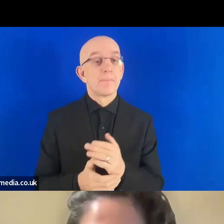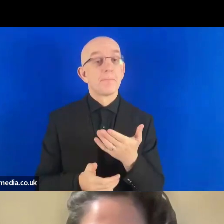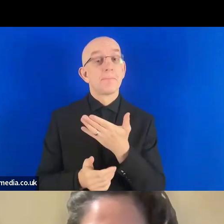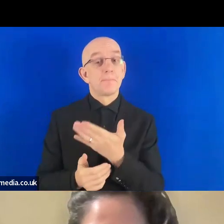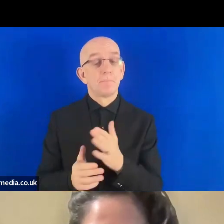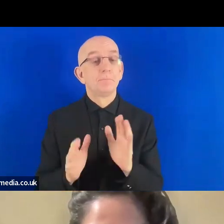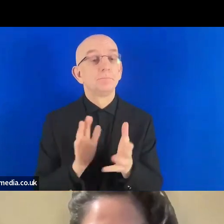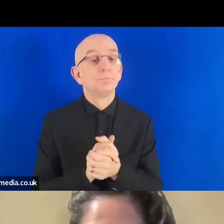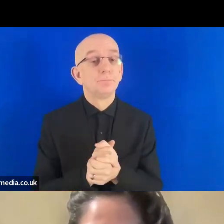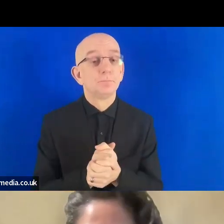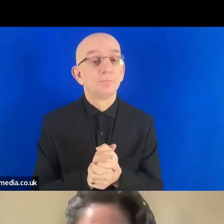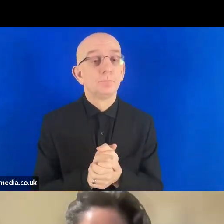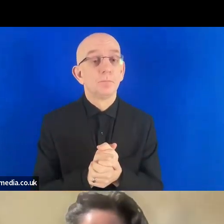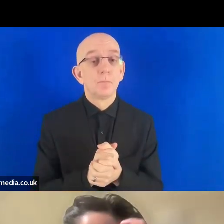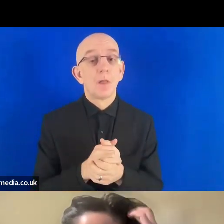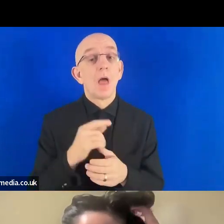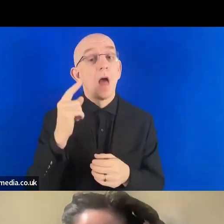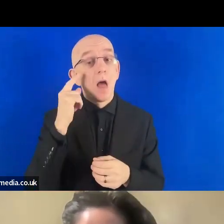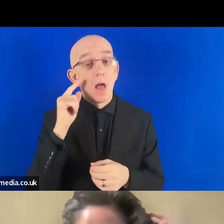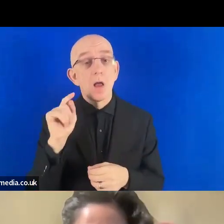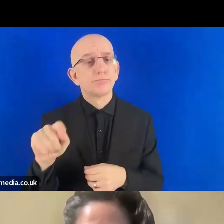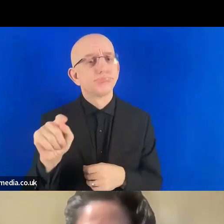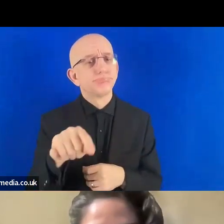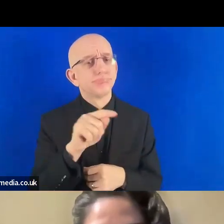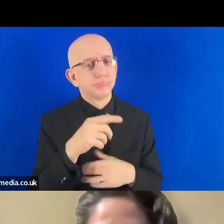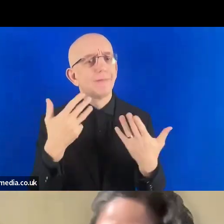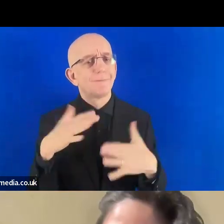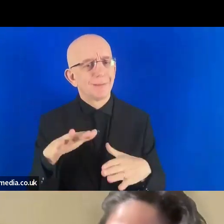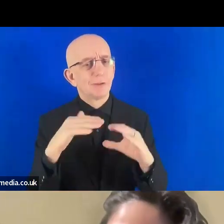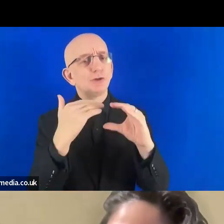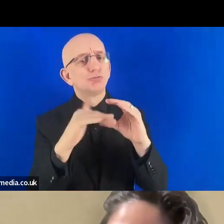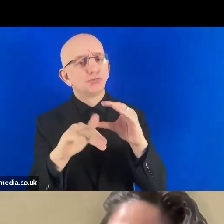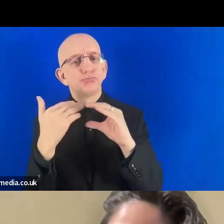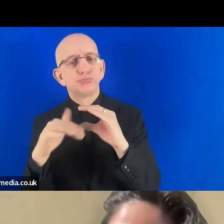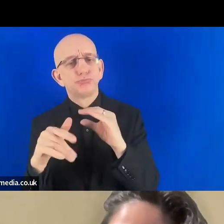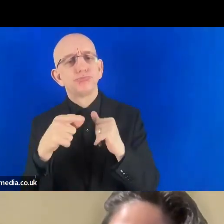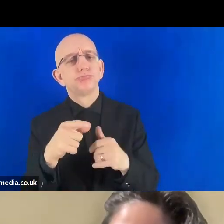have already received the welcome message, from the from, from the bottom up.